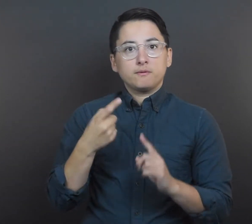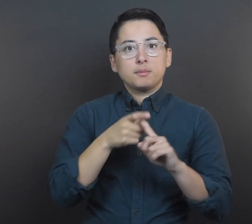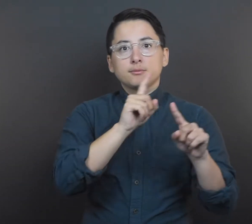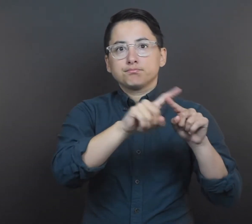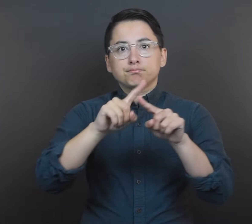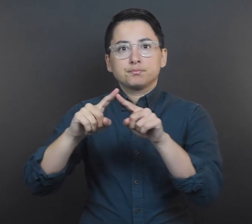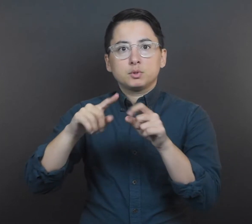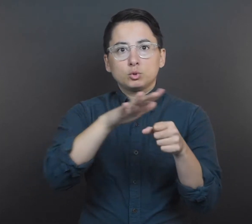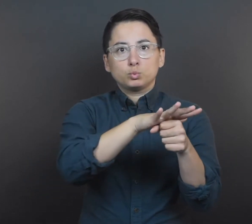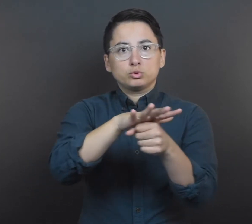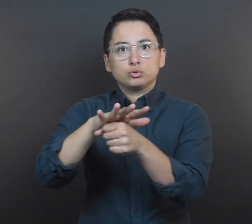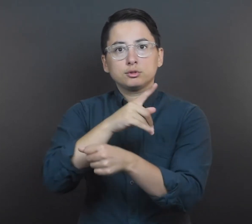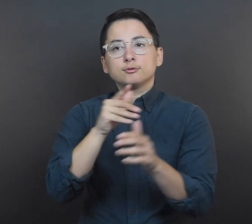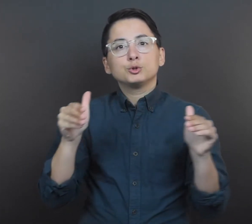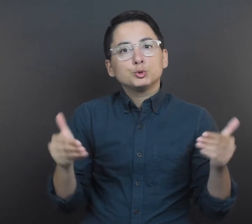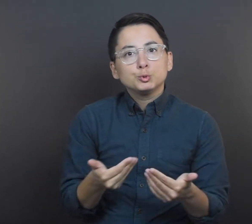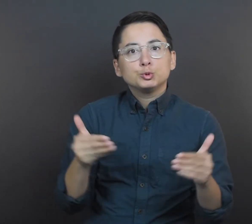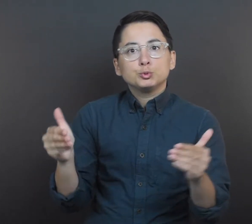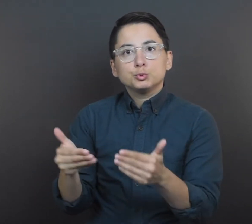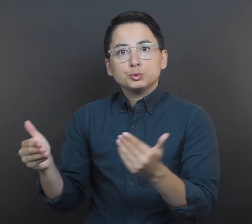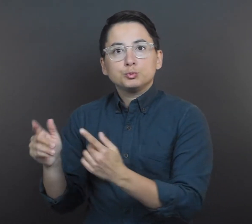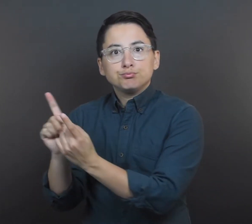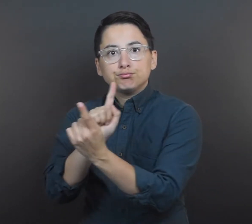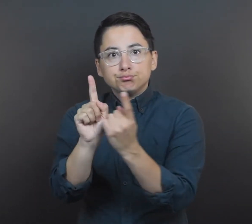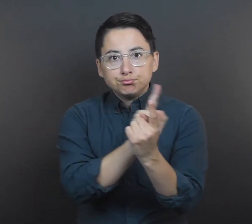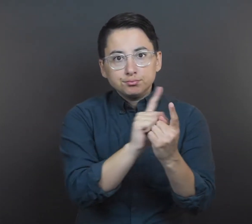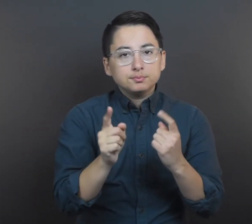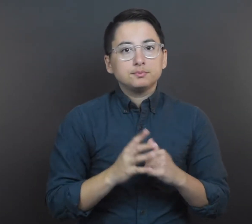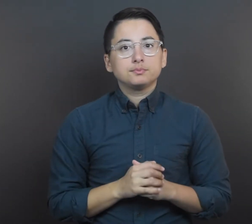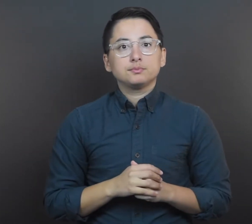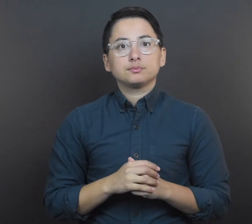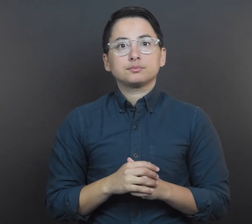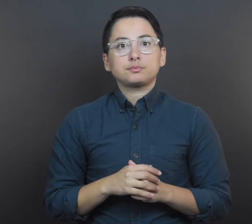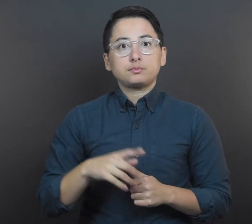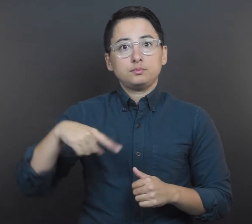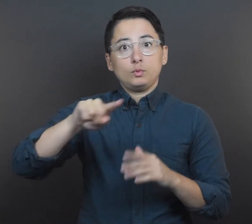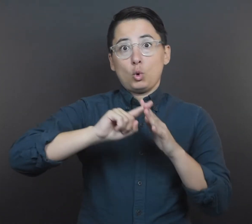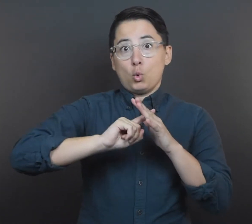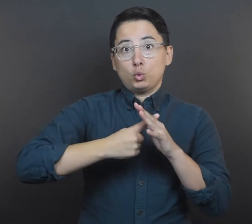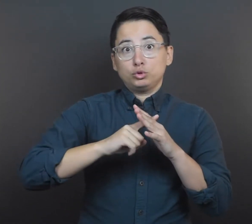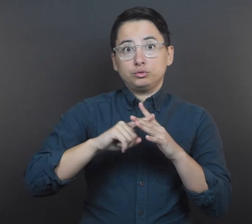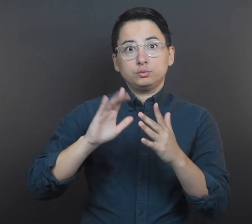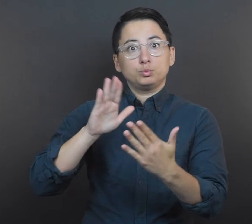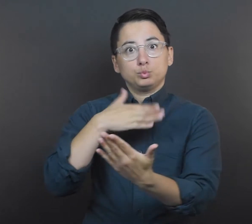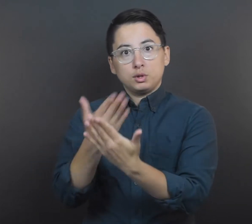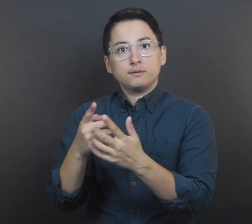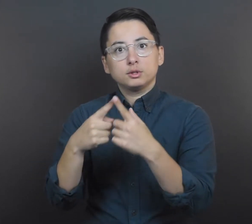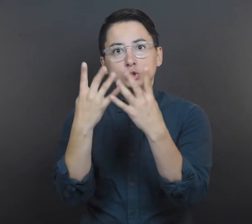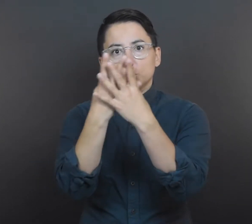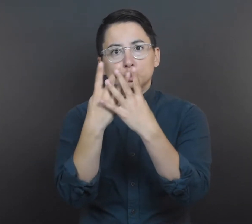She met a new set of OAW members from different regions and introduced herself to them.